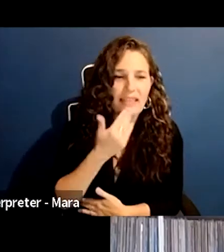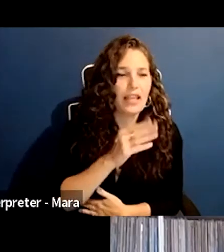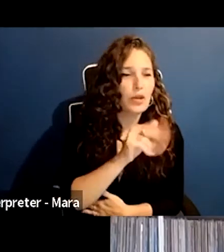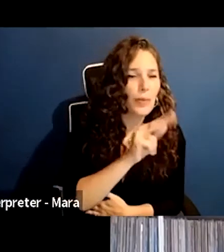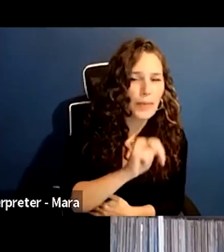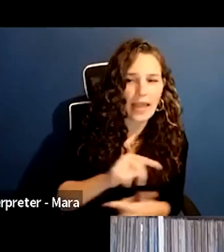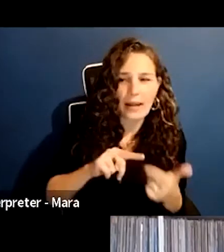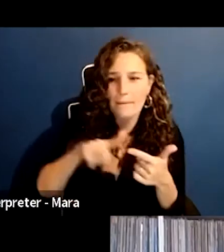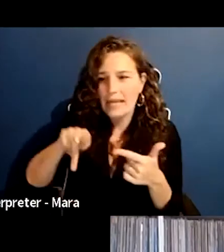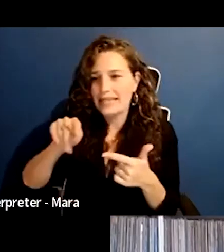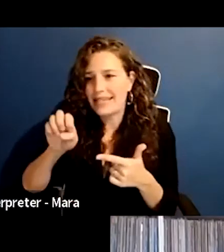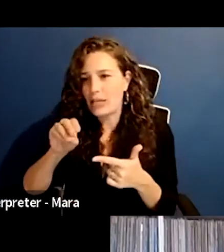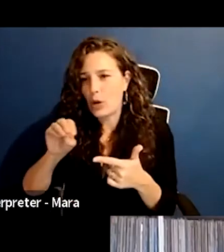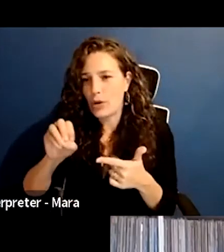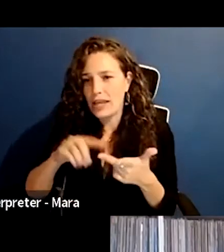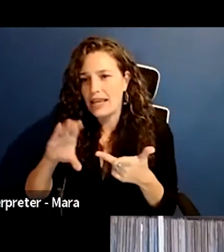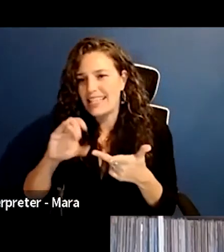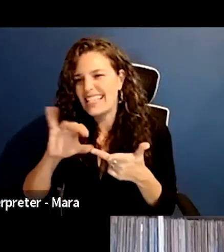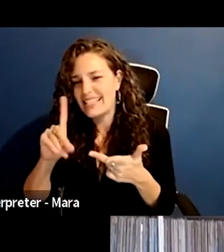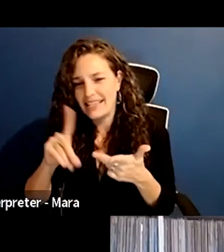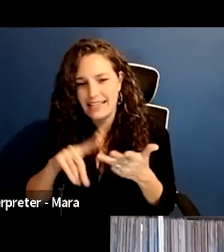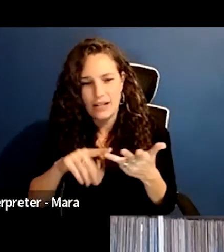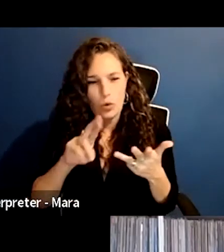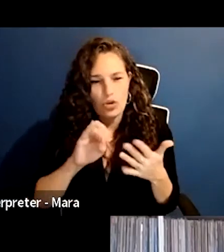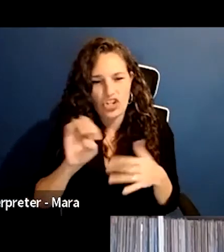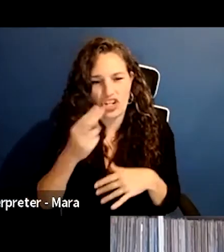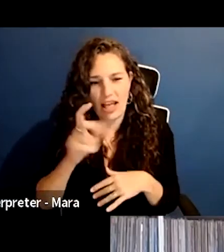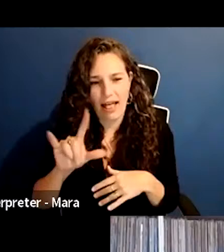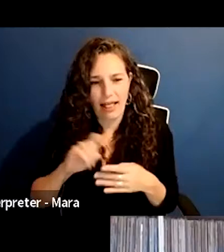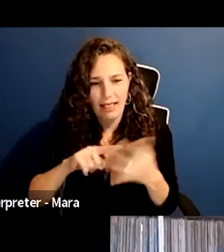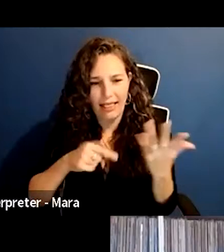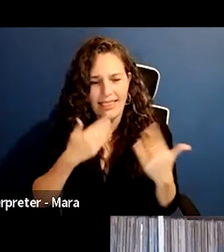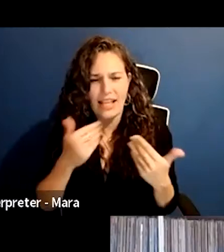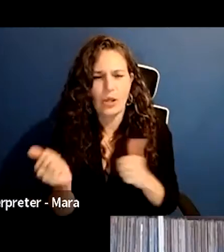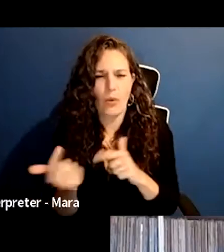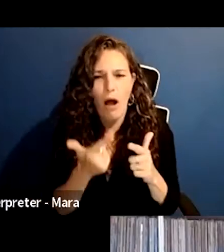thank you, Cyd, thank you, Rochelle. This is such valuable information.